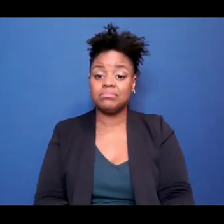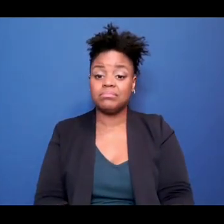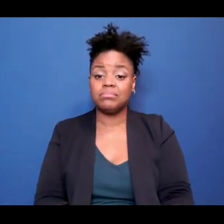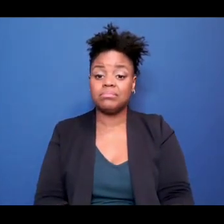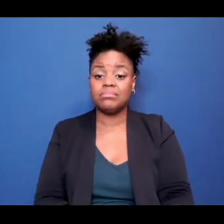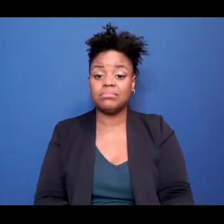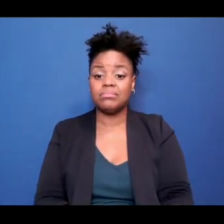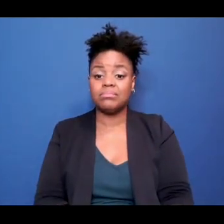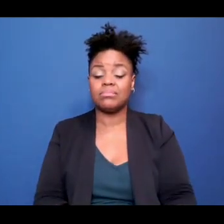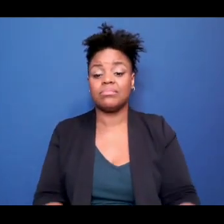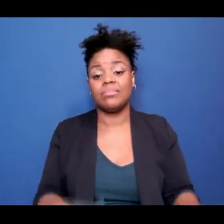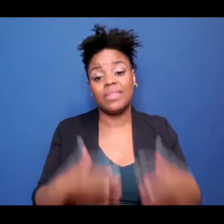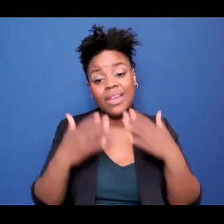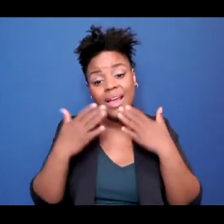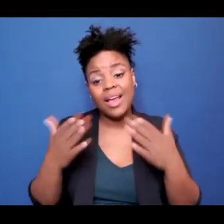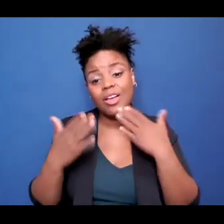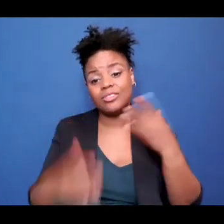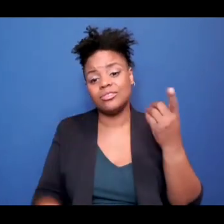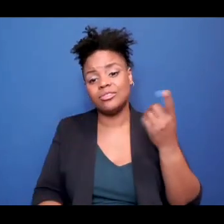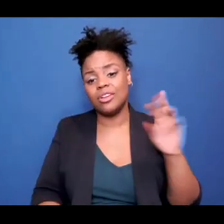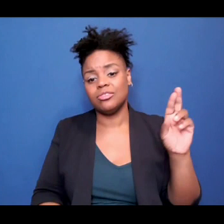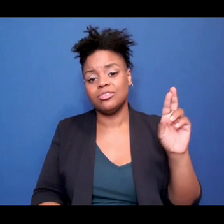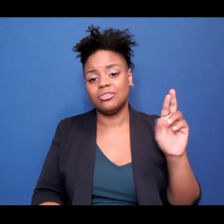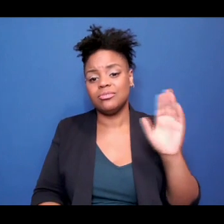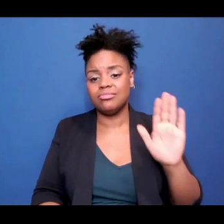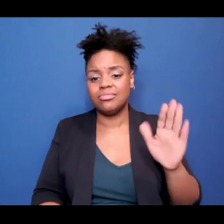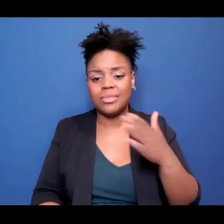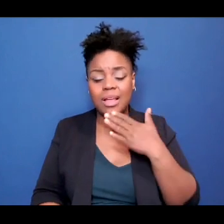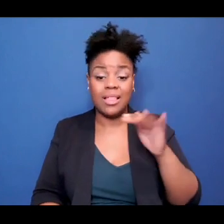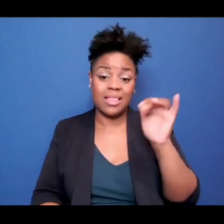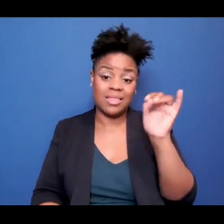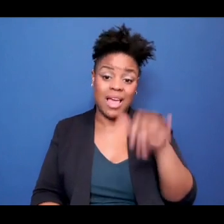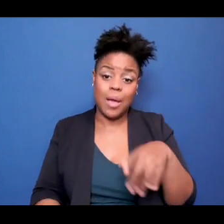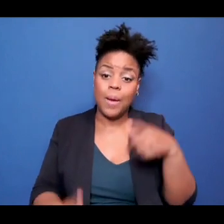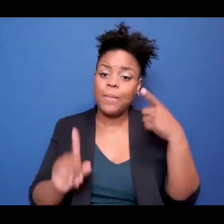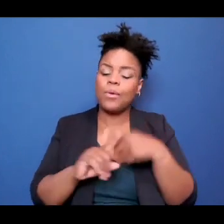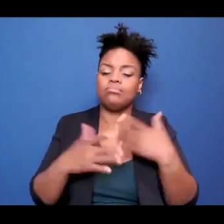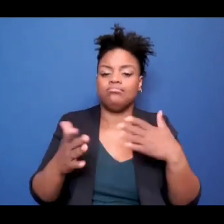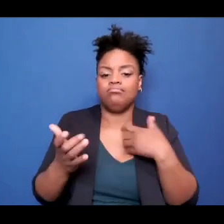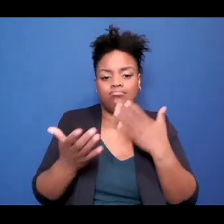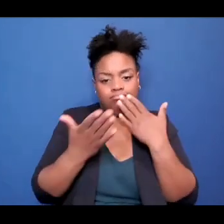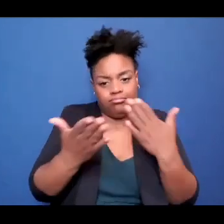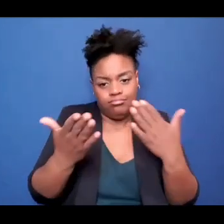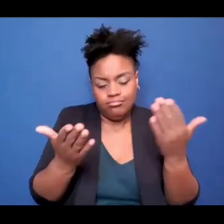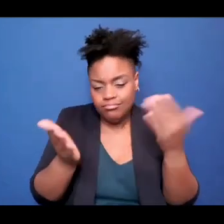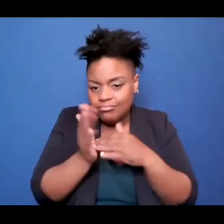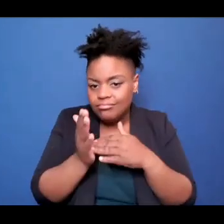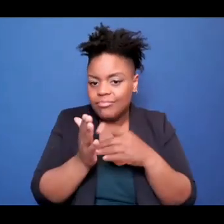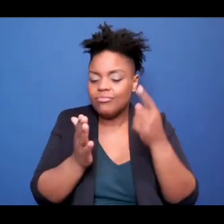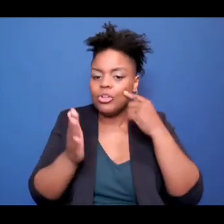THANK YOU, DR. KWATE. AND ON THAT VERY IMPORTANT NOTE,